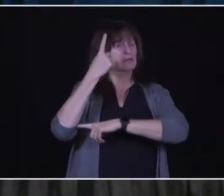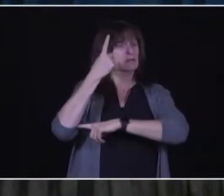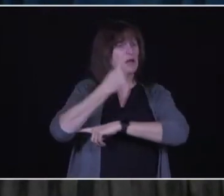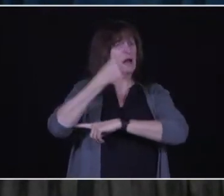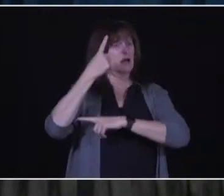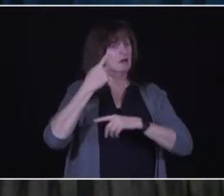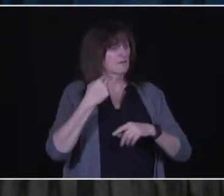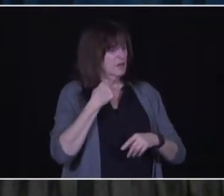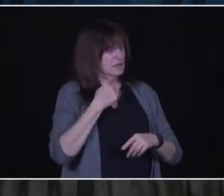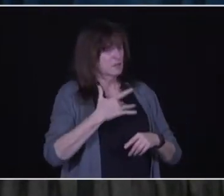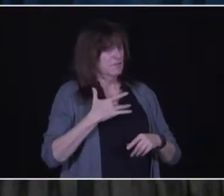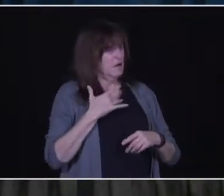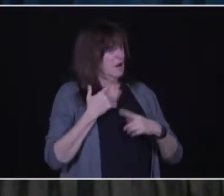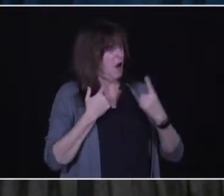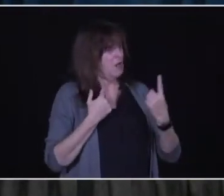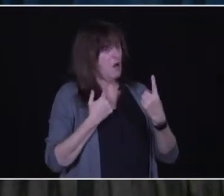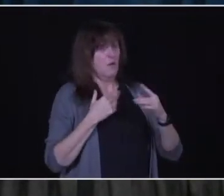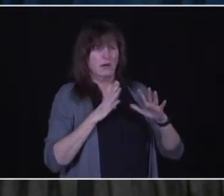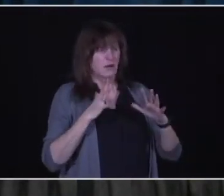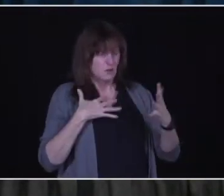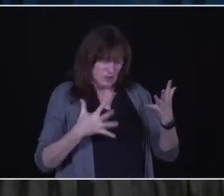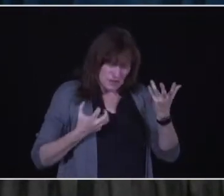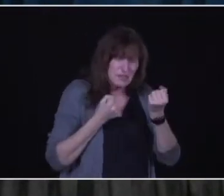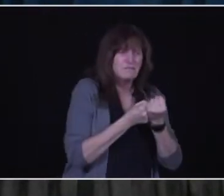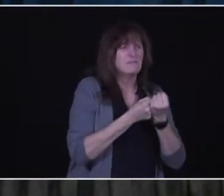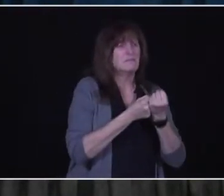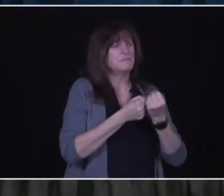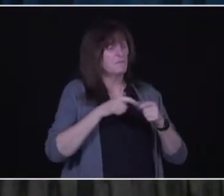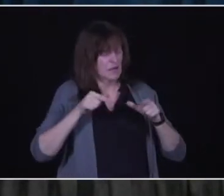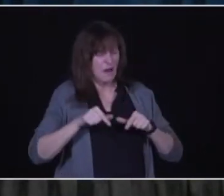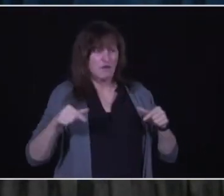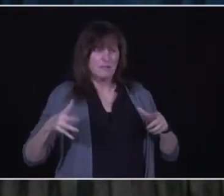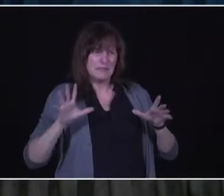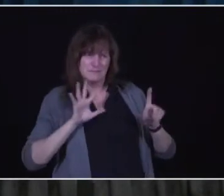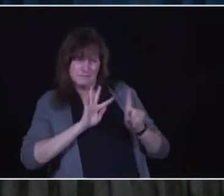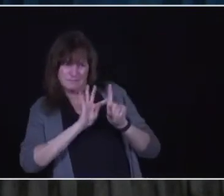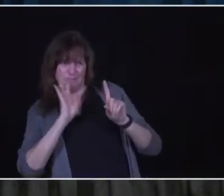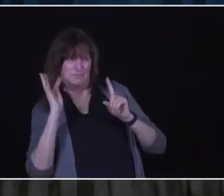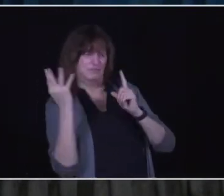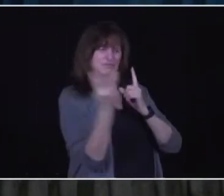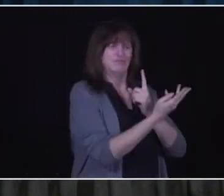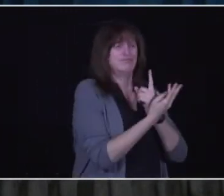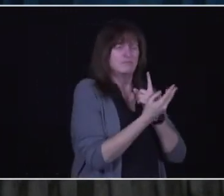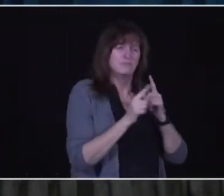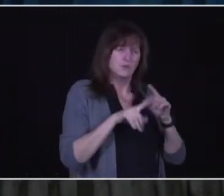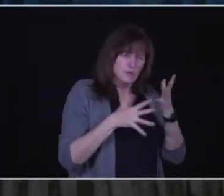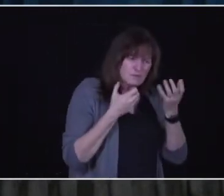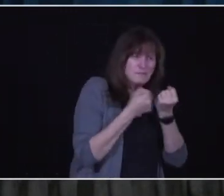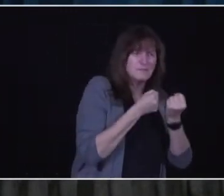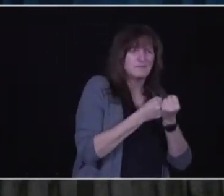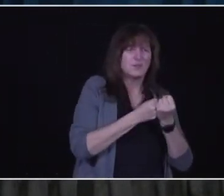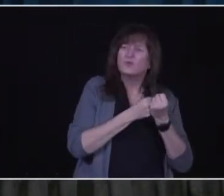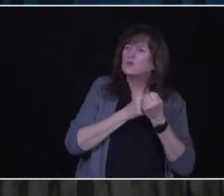know they are not alone. Our government stands with them, stands for them and is continuously working to hold those